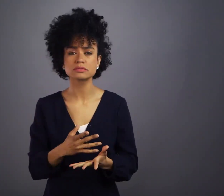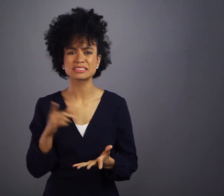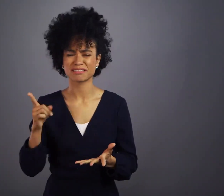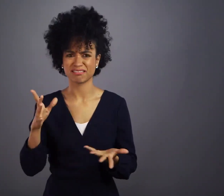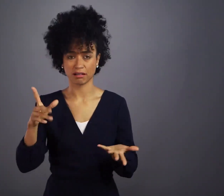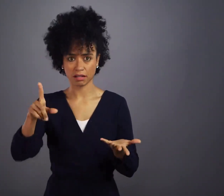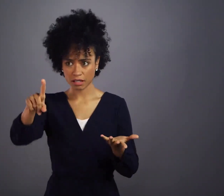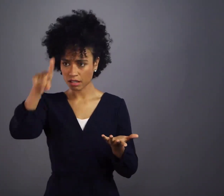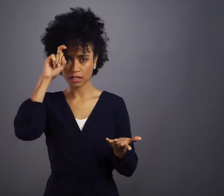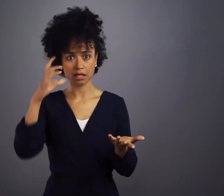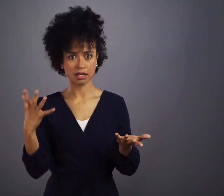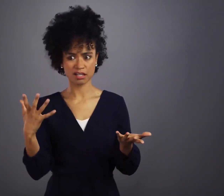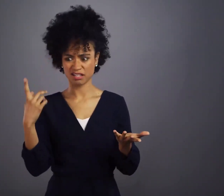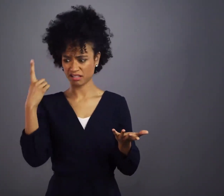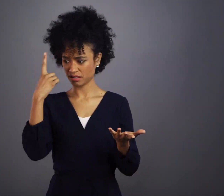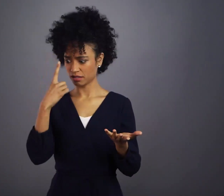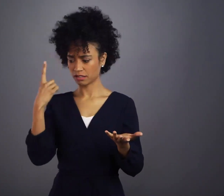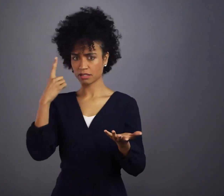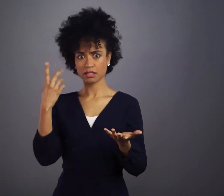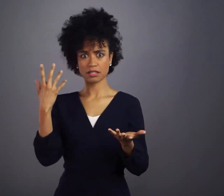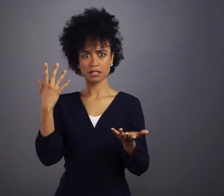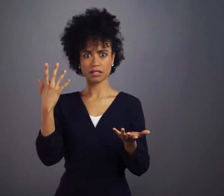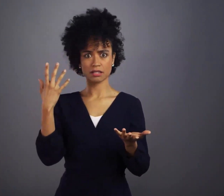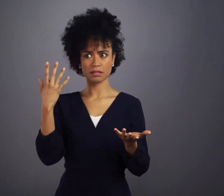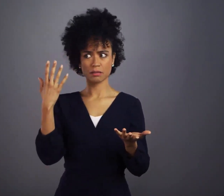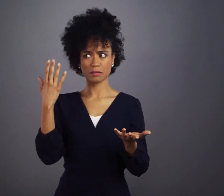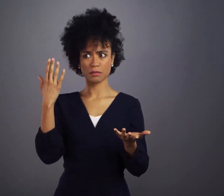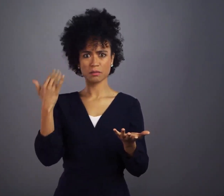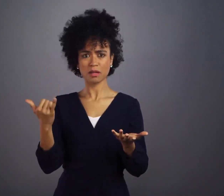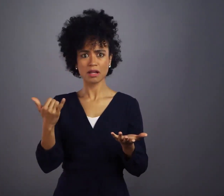and its hidden springs that relapse was unthinkable.